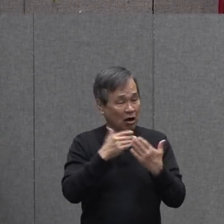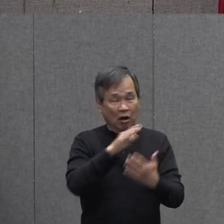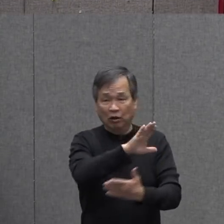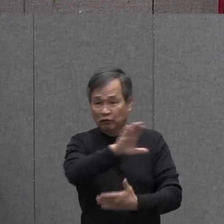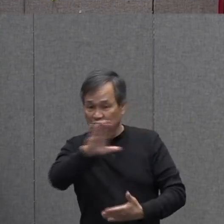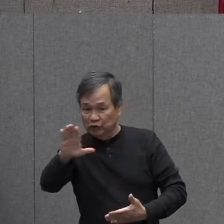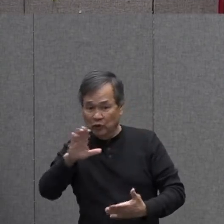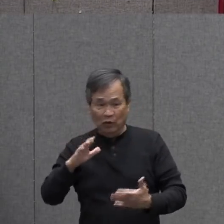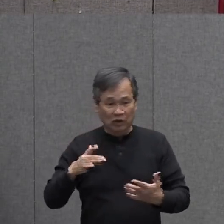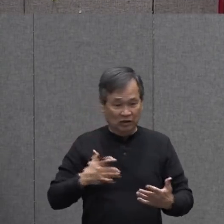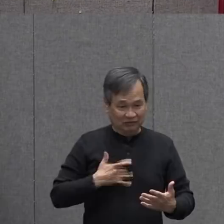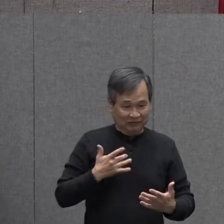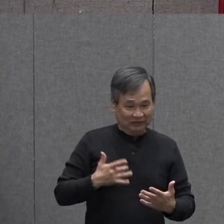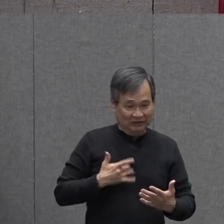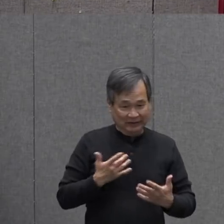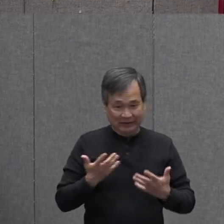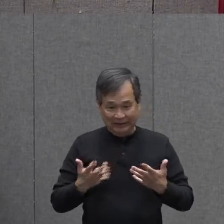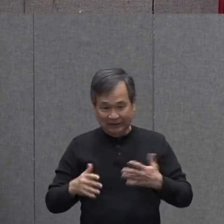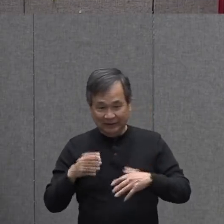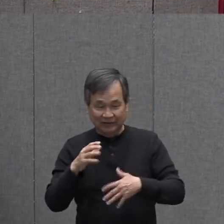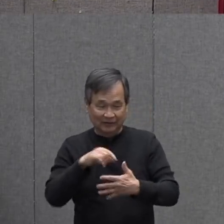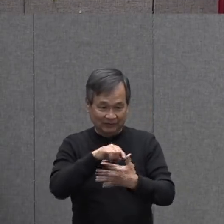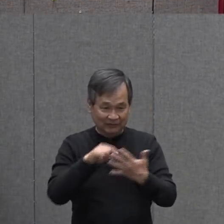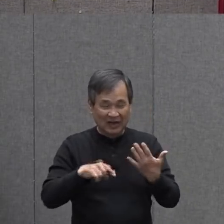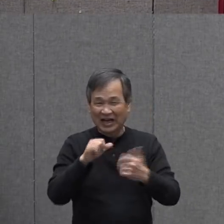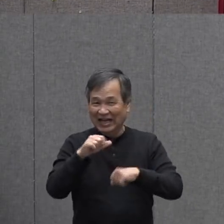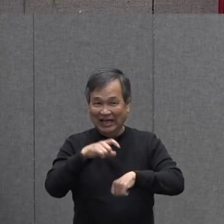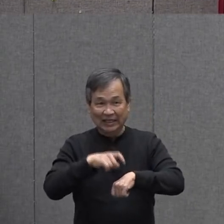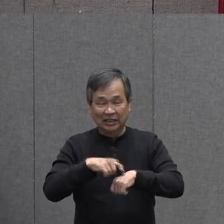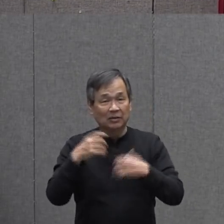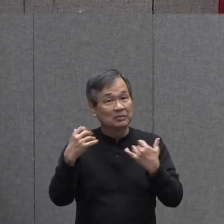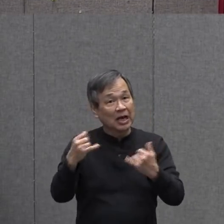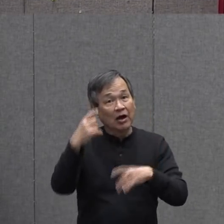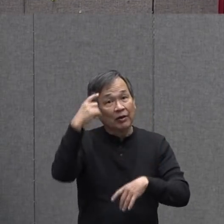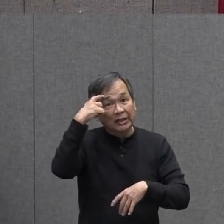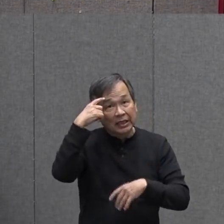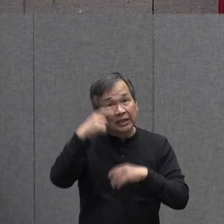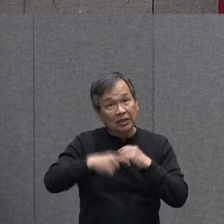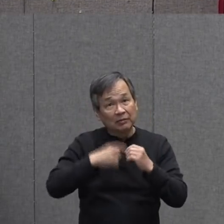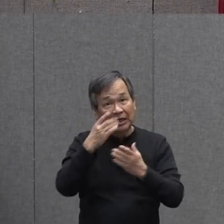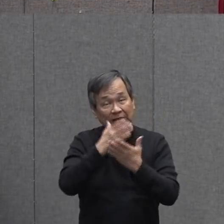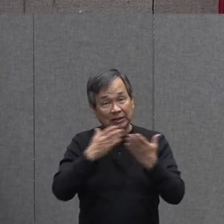And so, I want us to start to think about some things that I brought for us to explore.